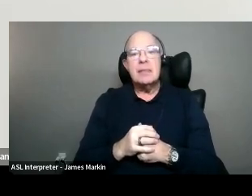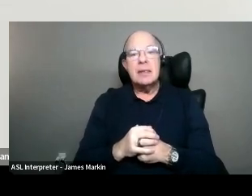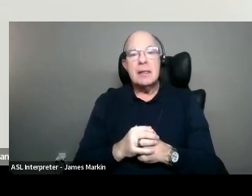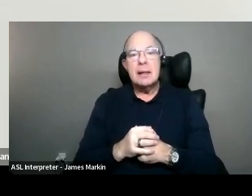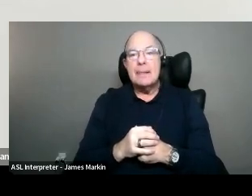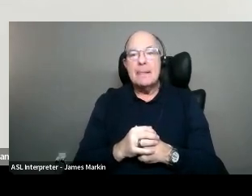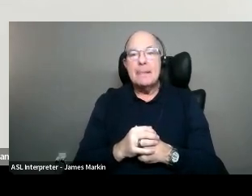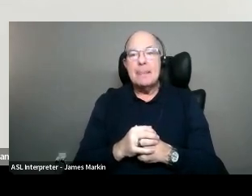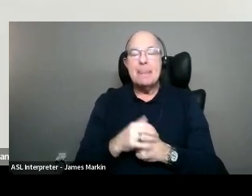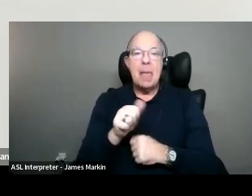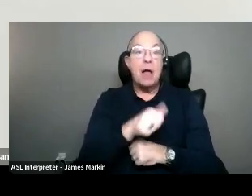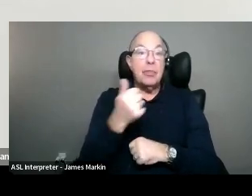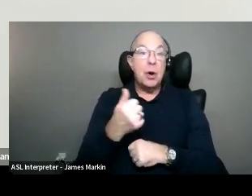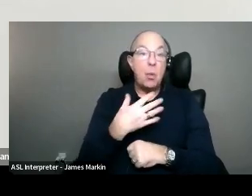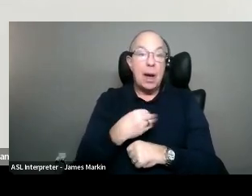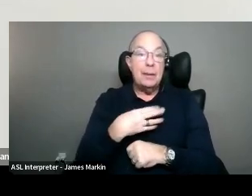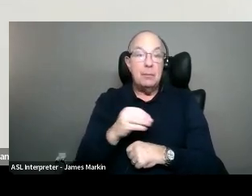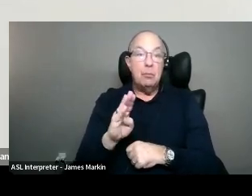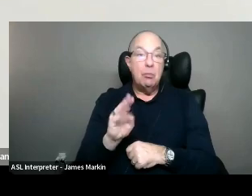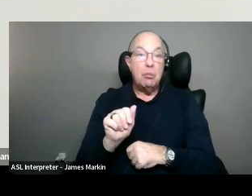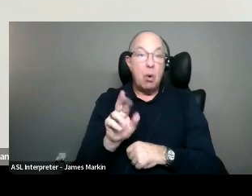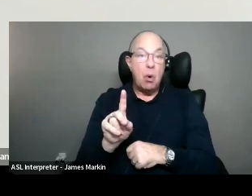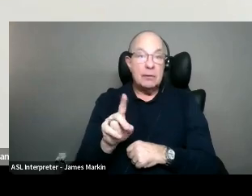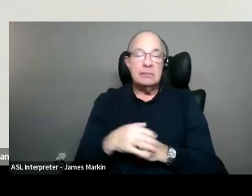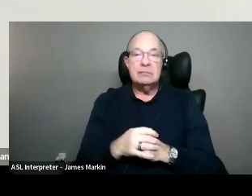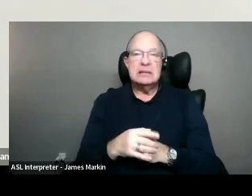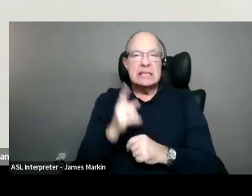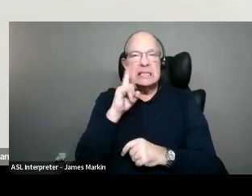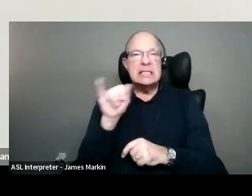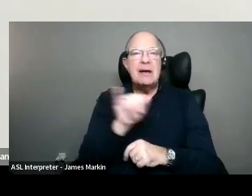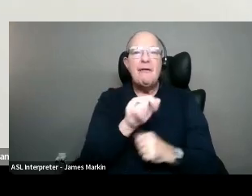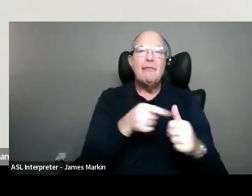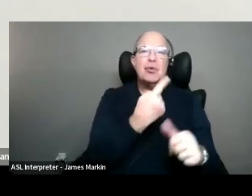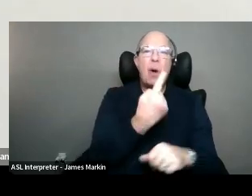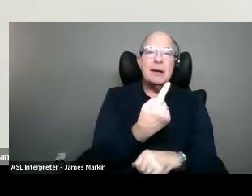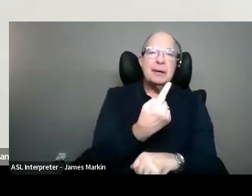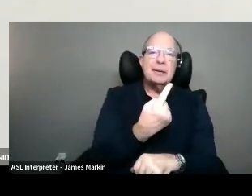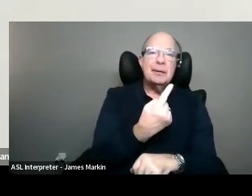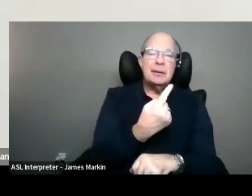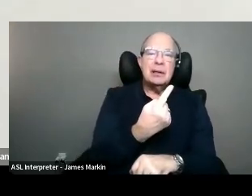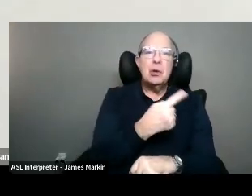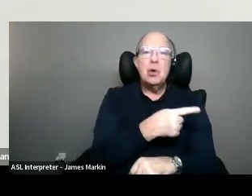Shannon Spencer (she/her): another whiteboard. So, very similar kind of thing, you're gonna have post-its.